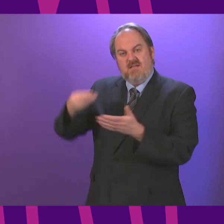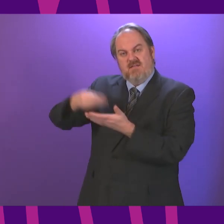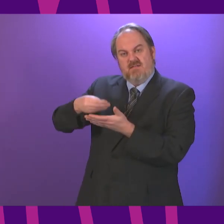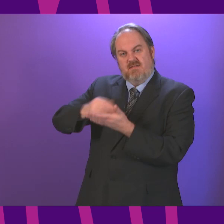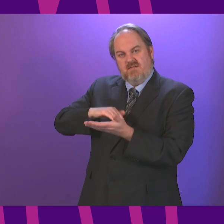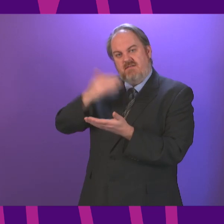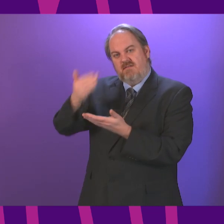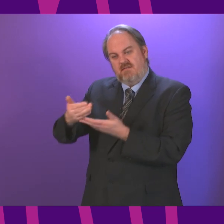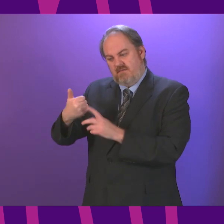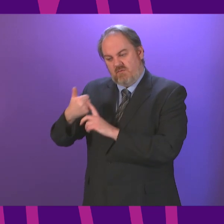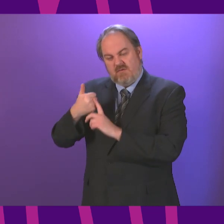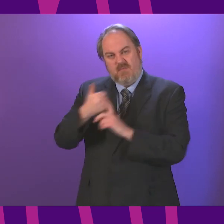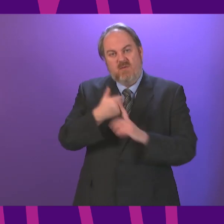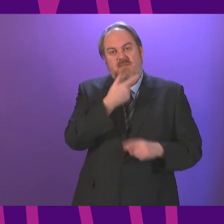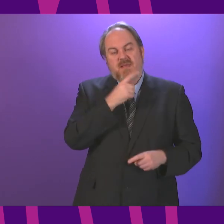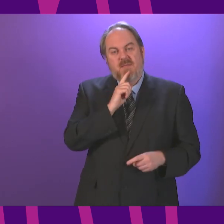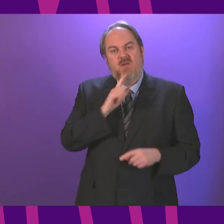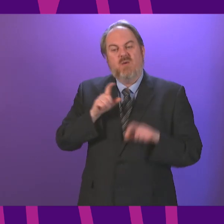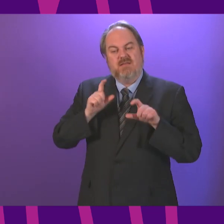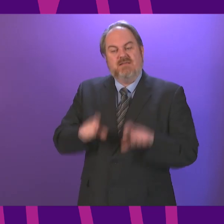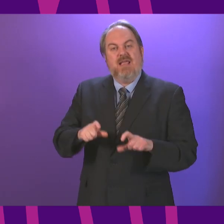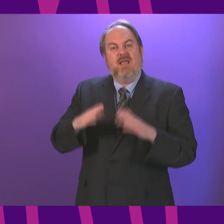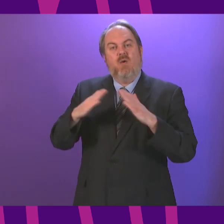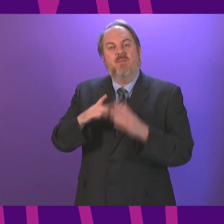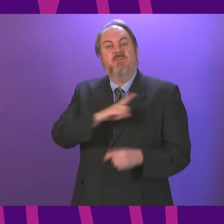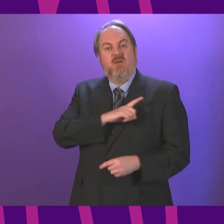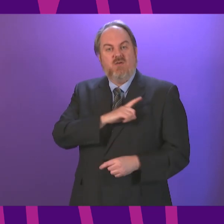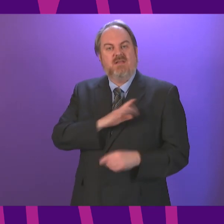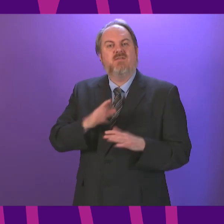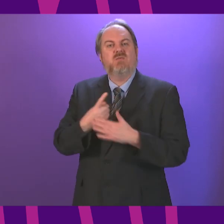areas. Any variation in the number of applications for the grant or in the award rate depends on